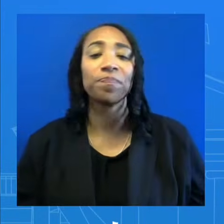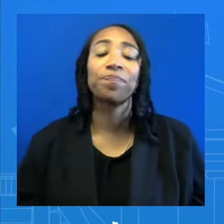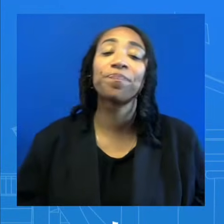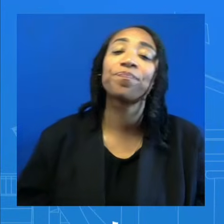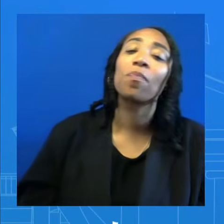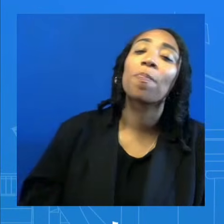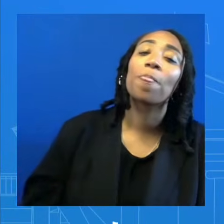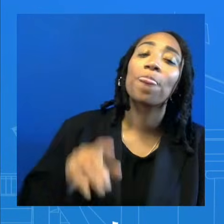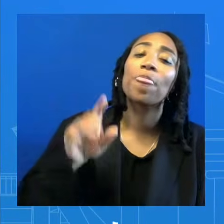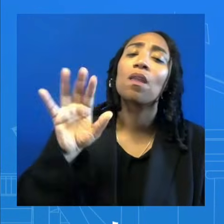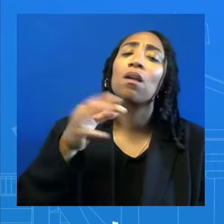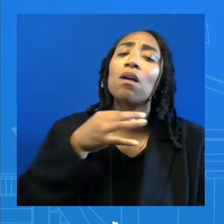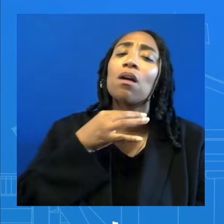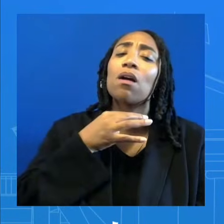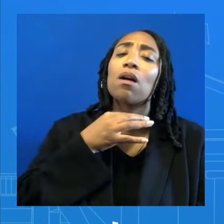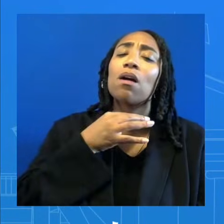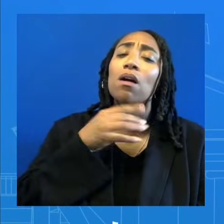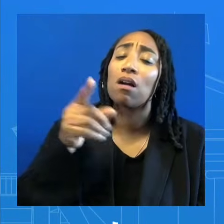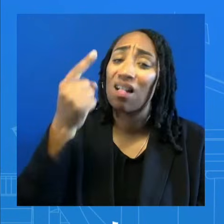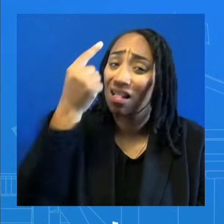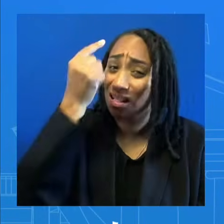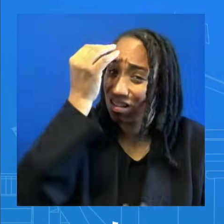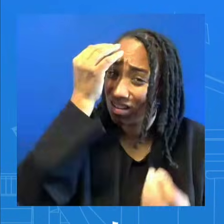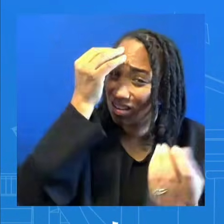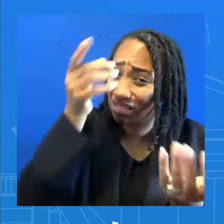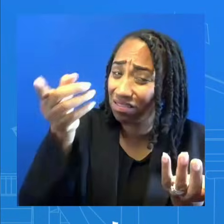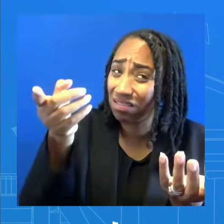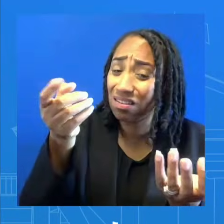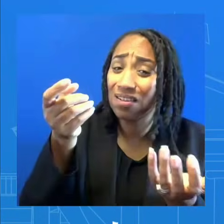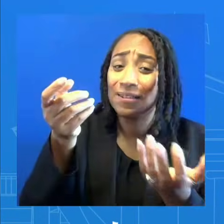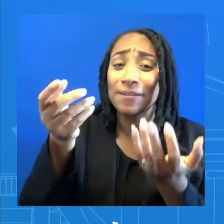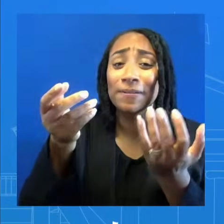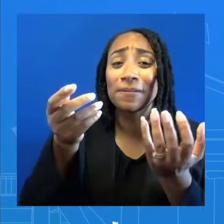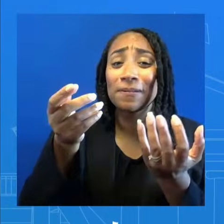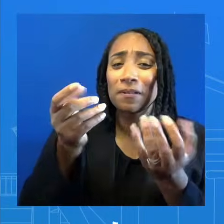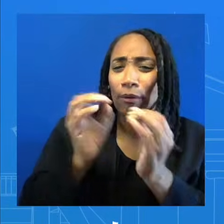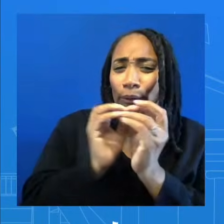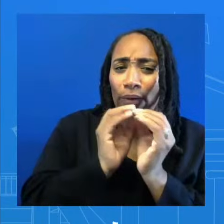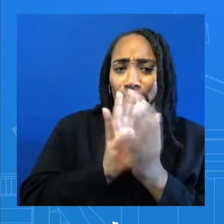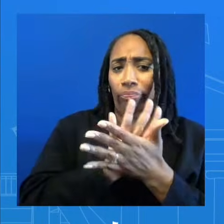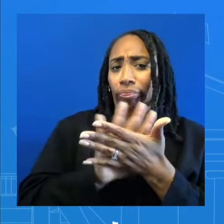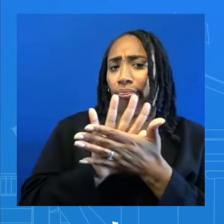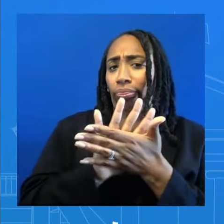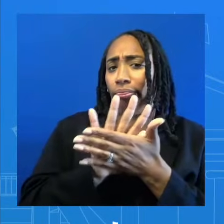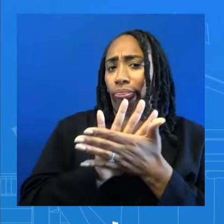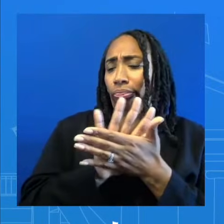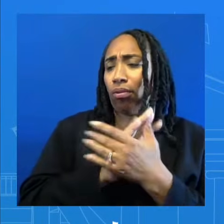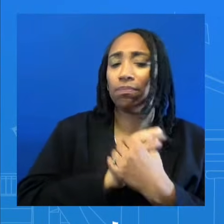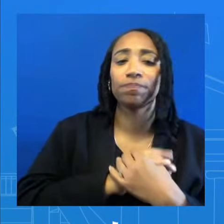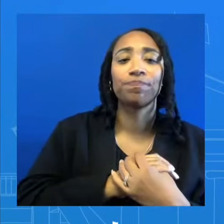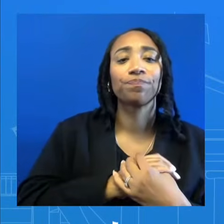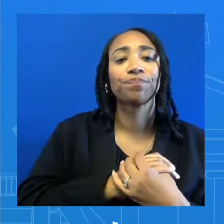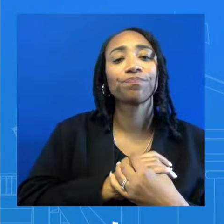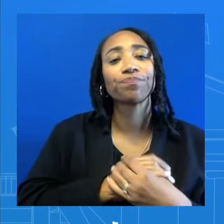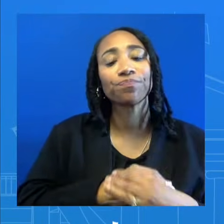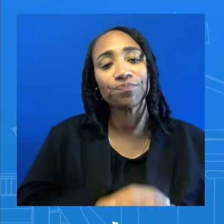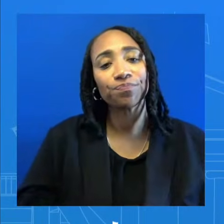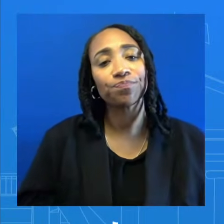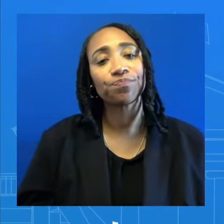I would obviously continue to refer you to the president's statement 12 days ago. He laid out his thought process, I think,